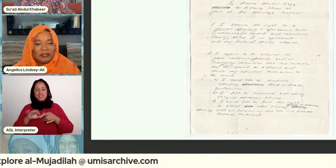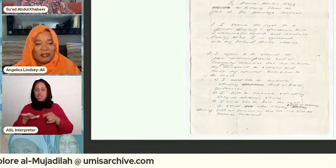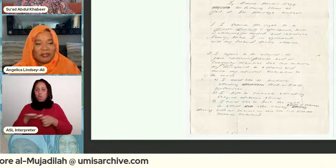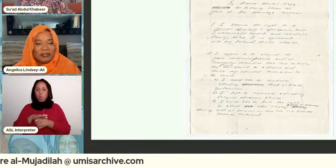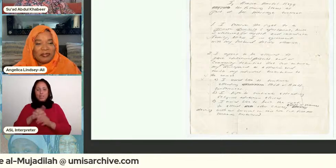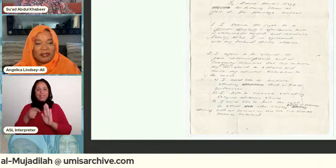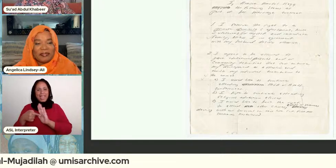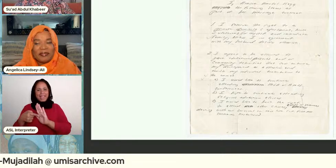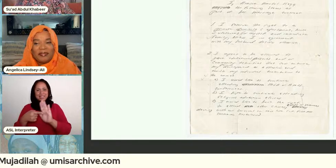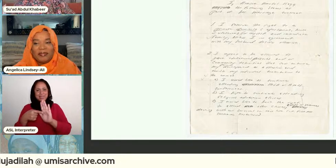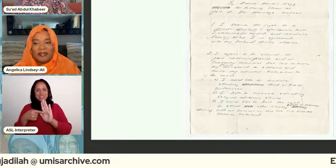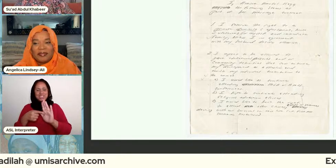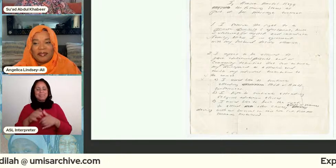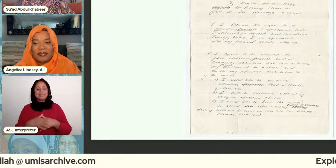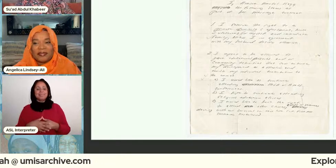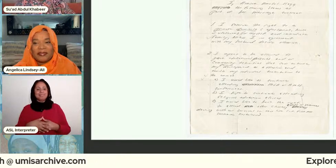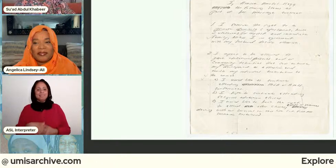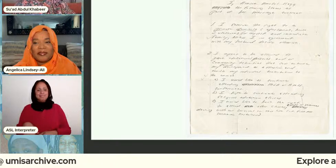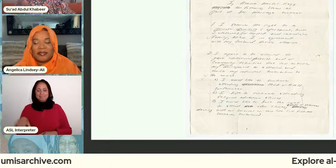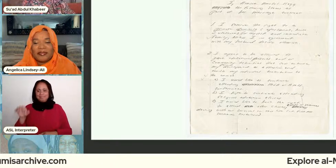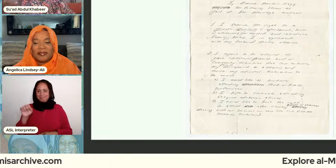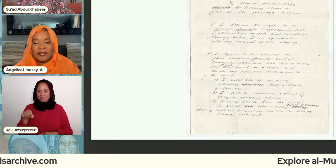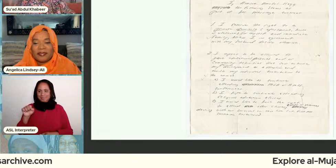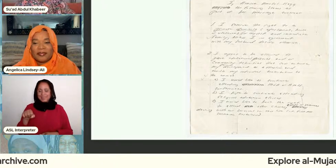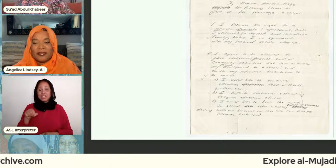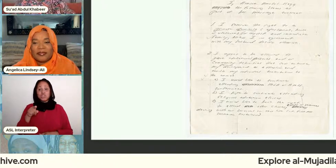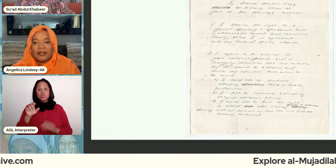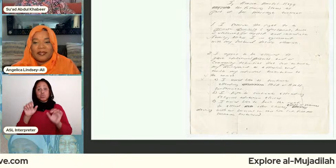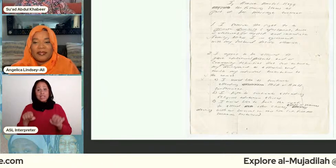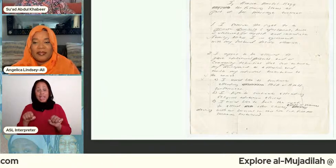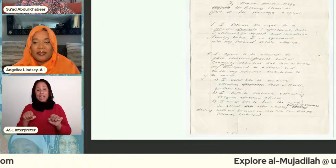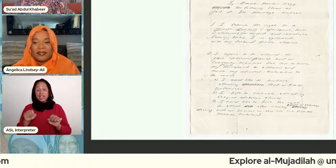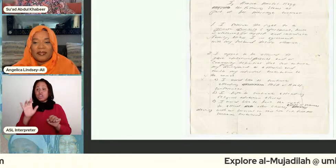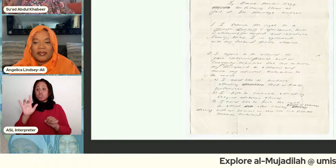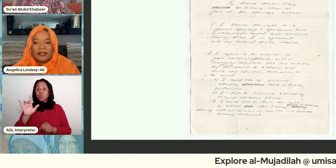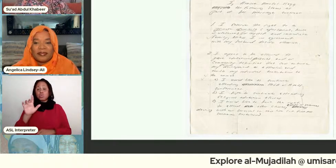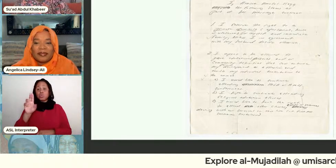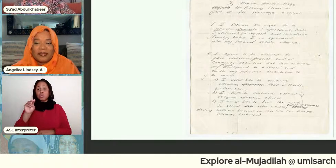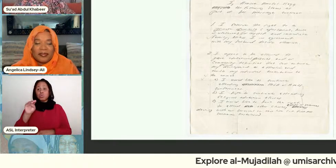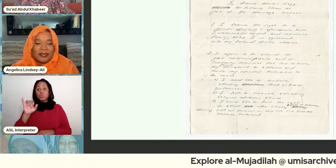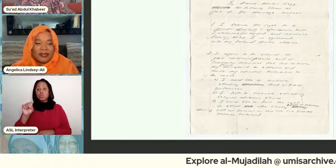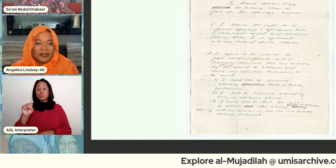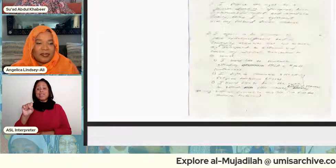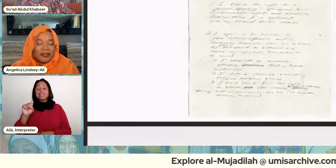yeah and so folks can go to whose archive.com and it's in the collection um you can see that i'll